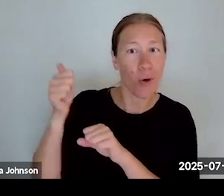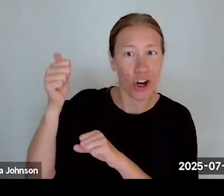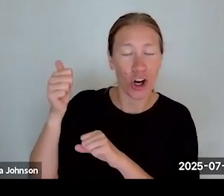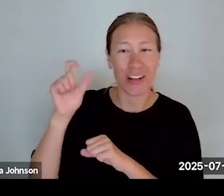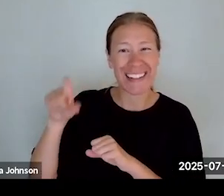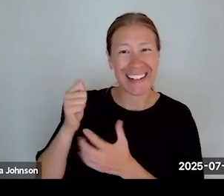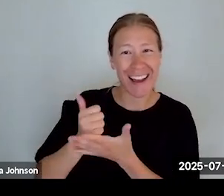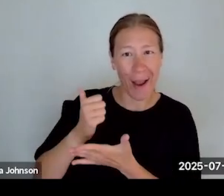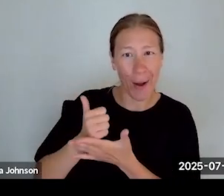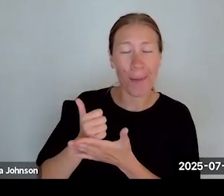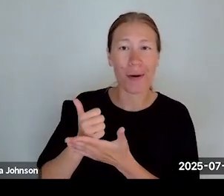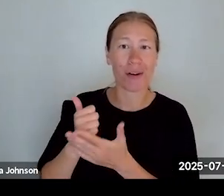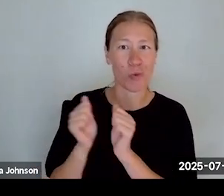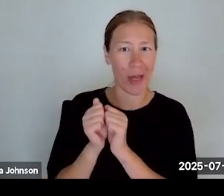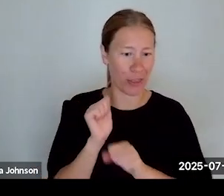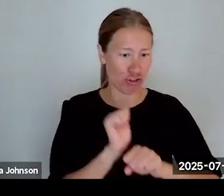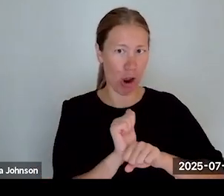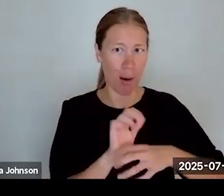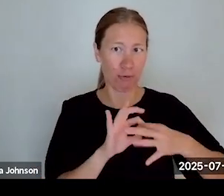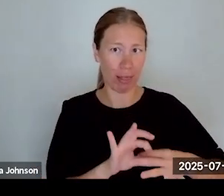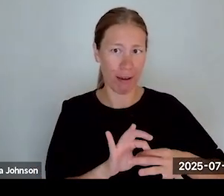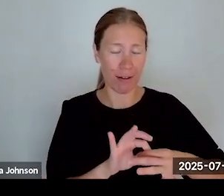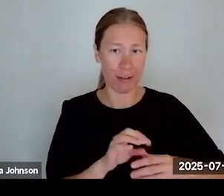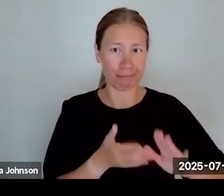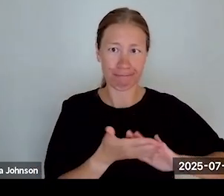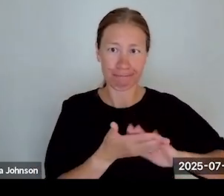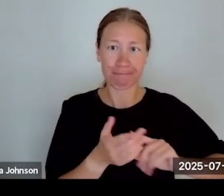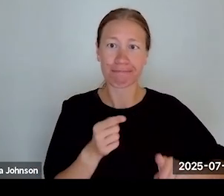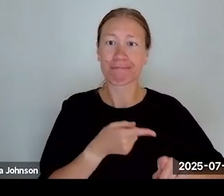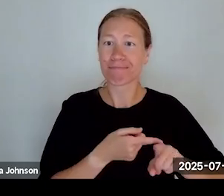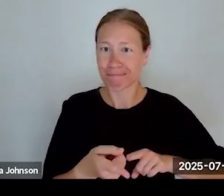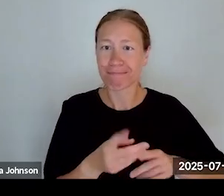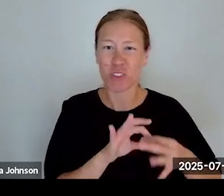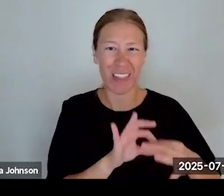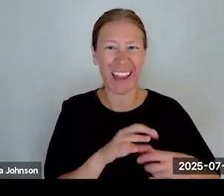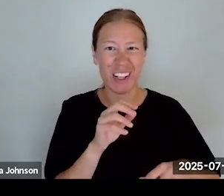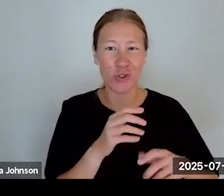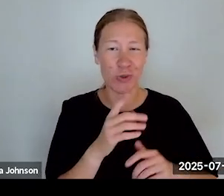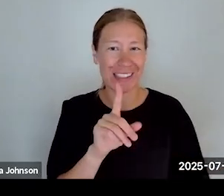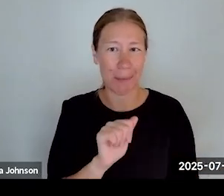due to your disability. There are no magic words required, but frequently, these are the examples